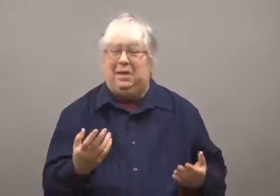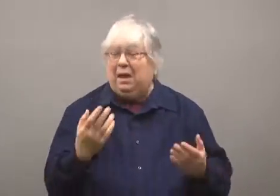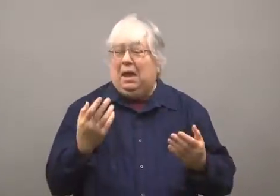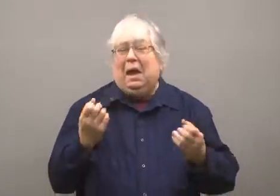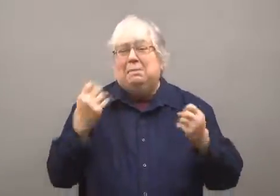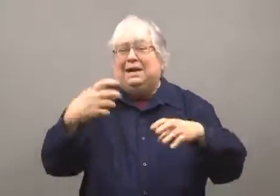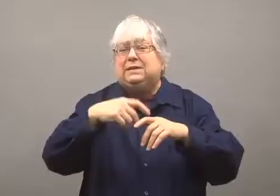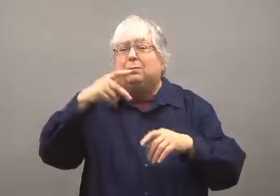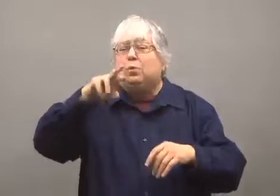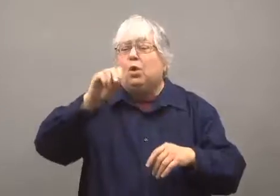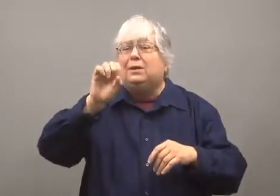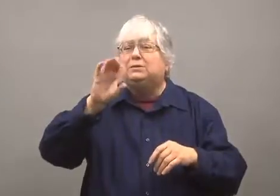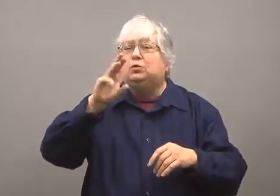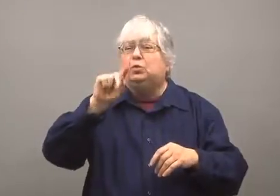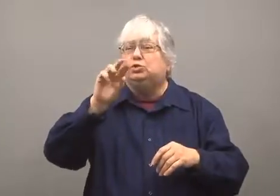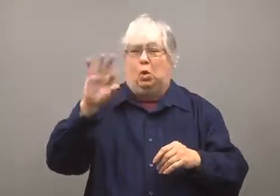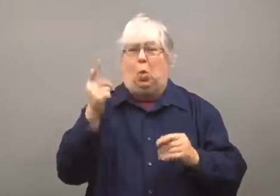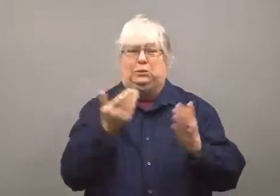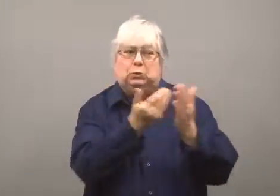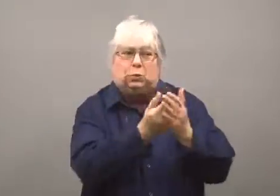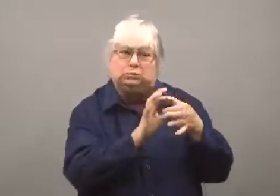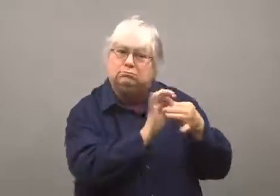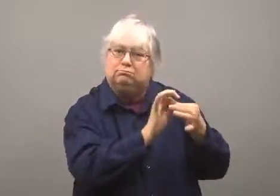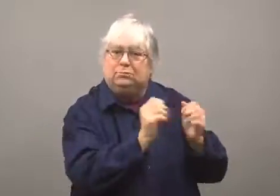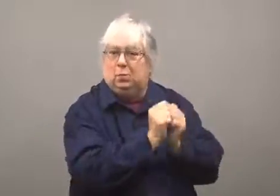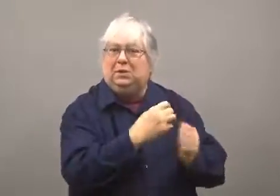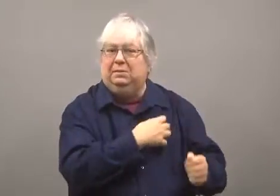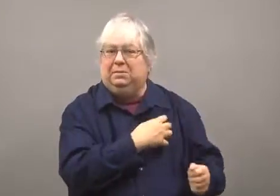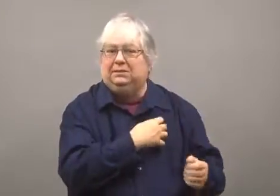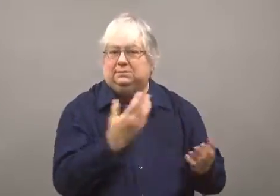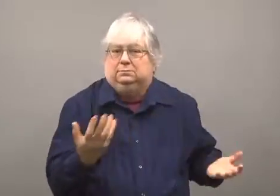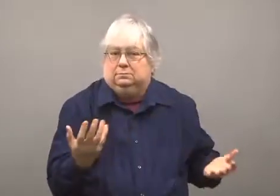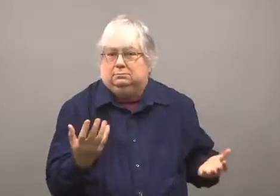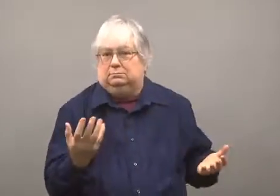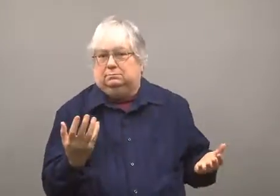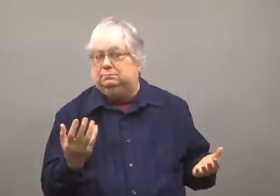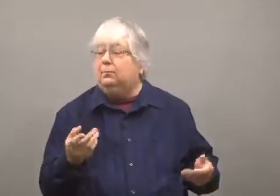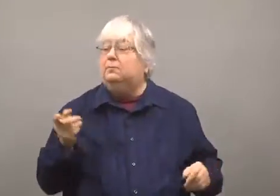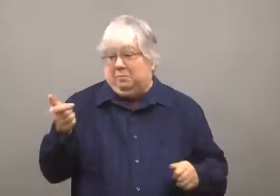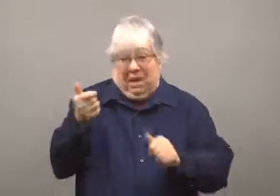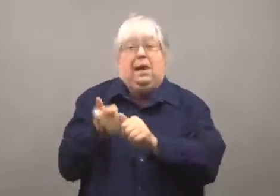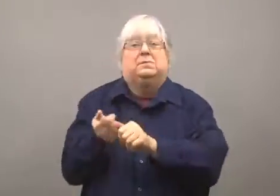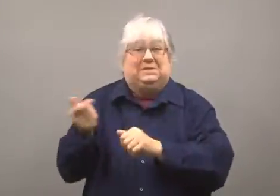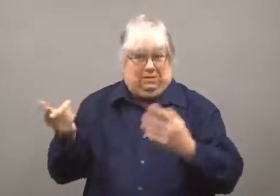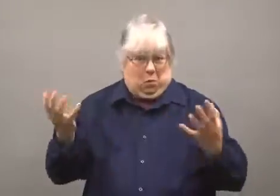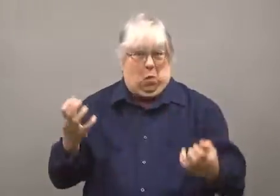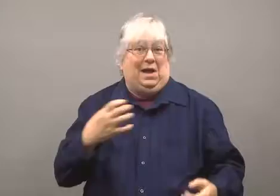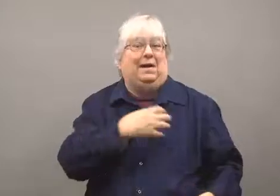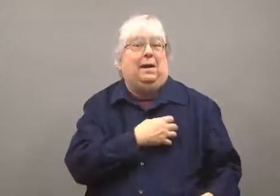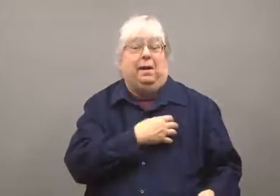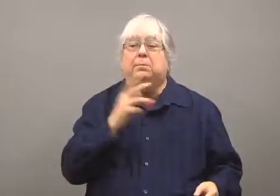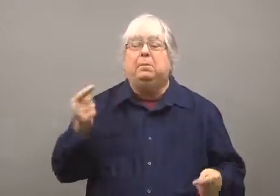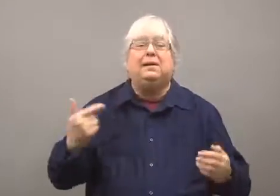Commonly prosecutors have close ties to the police.